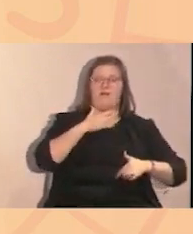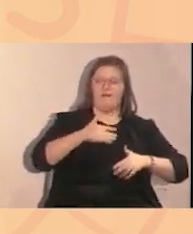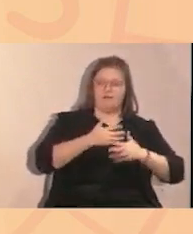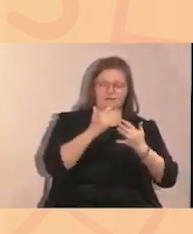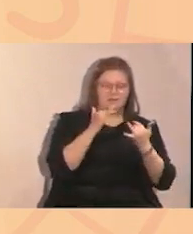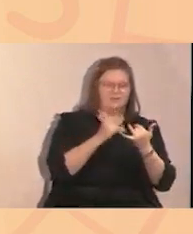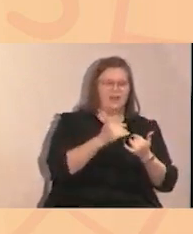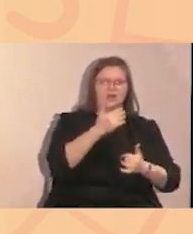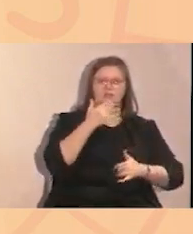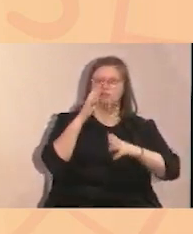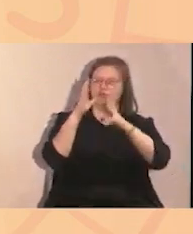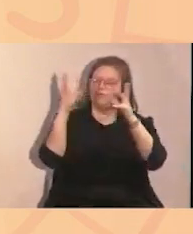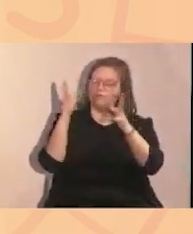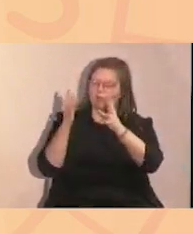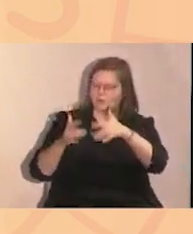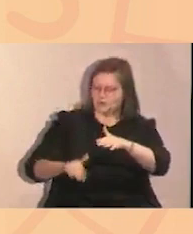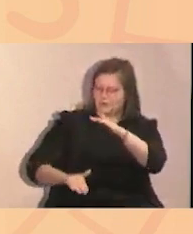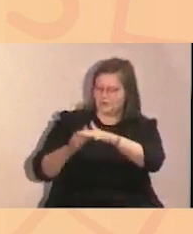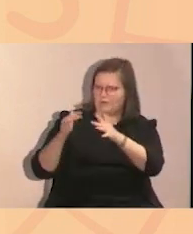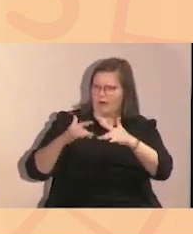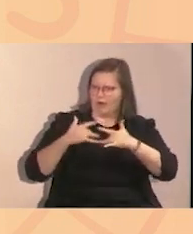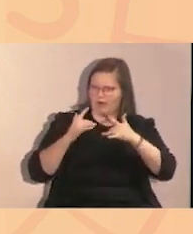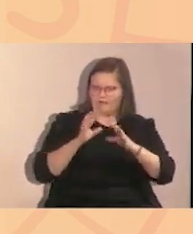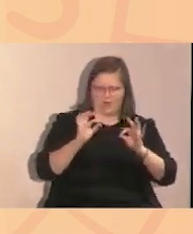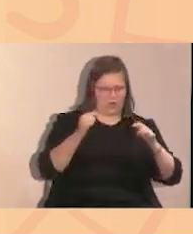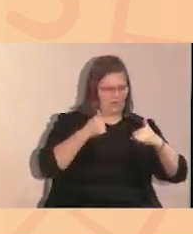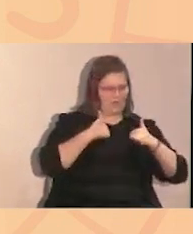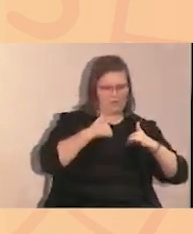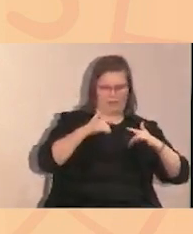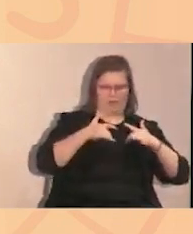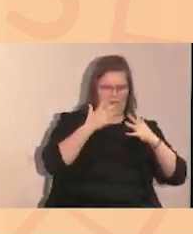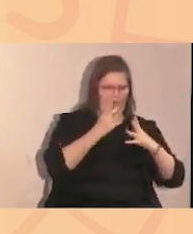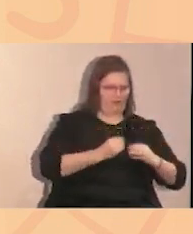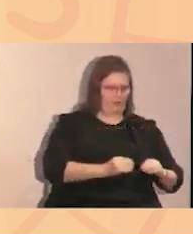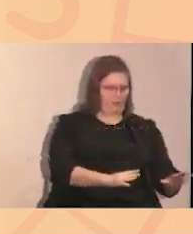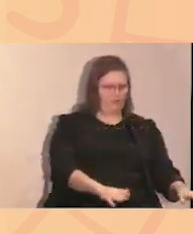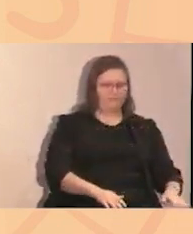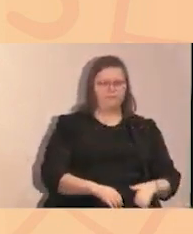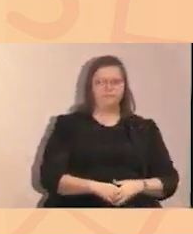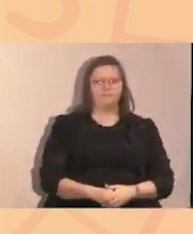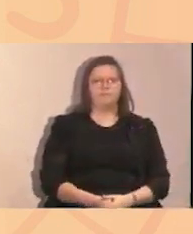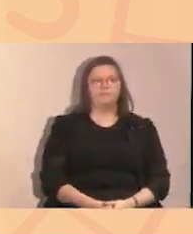beautiful bush filled with life of me, my life, though sad.